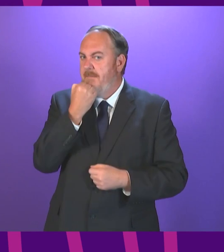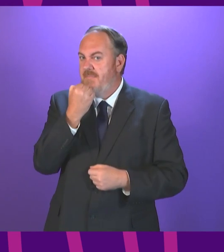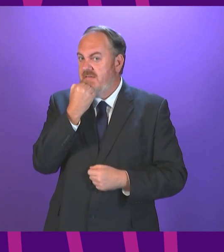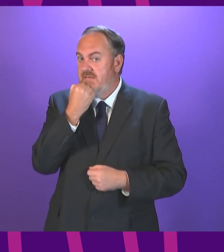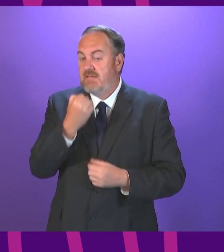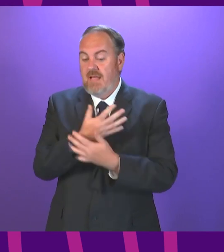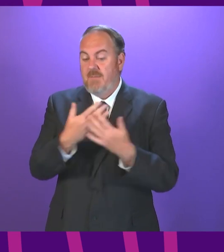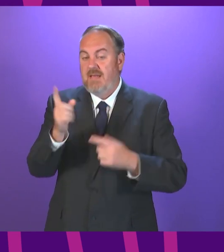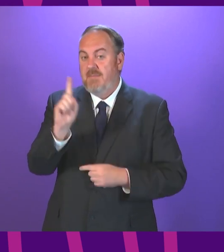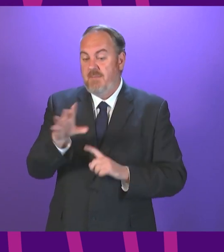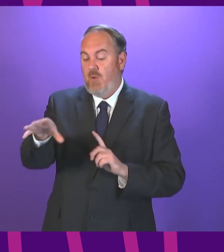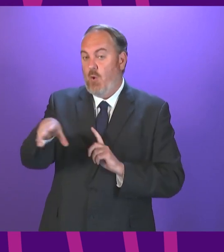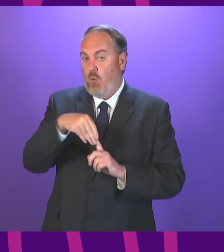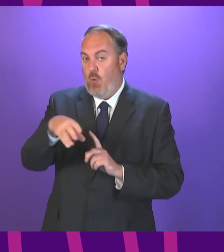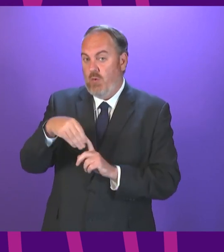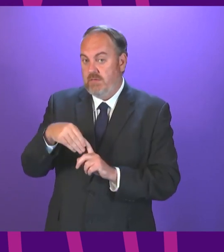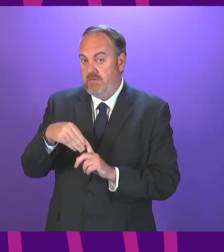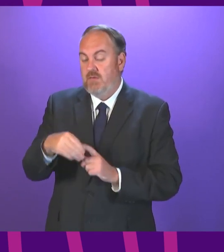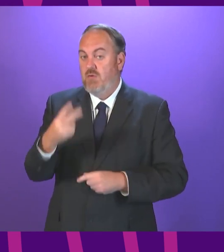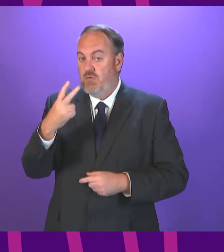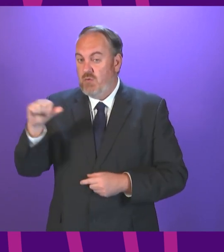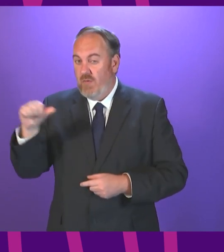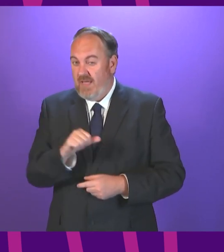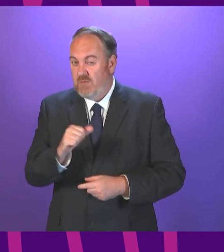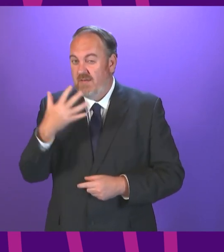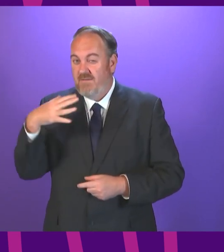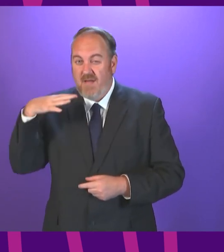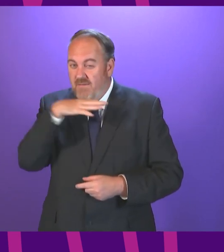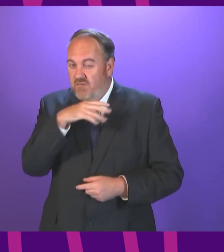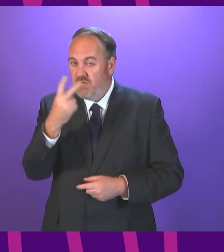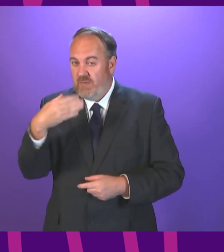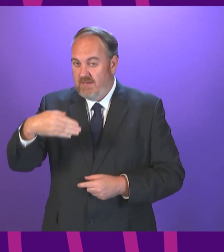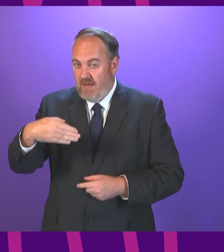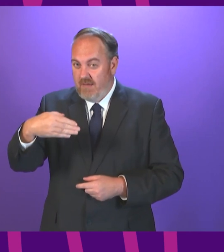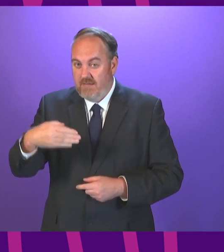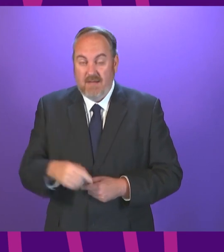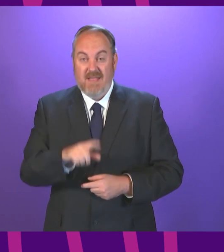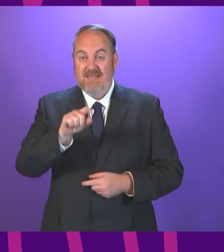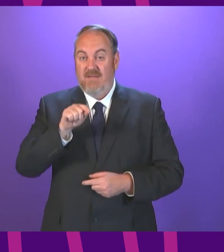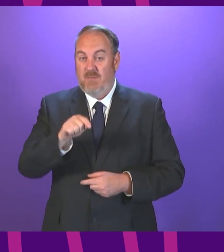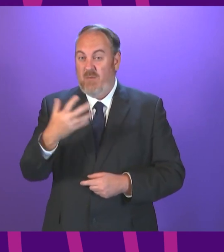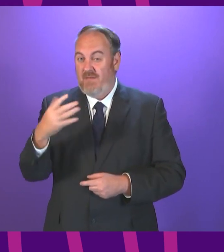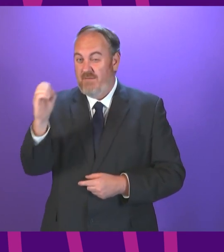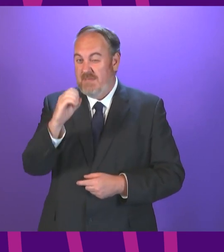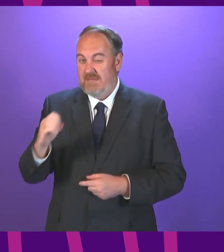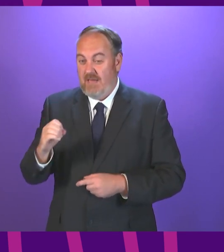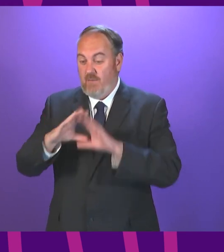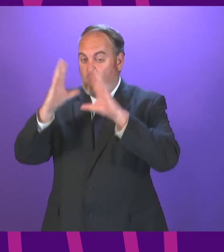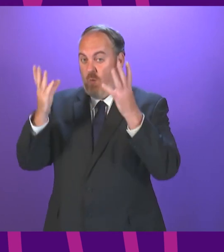positive cases reported yesterday was 2,529, which is 11.5 per cent of all tests, and the